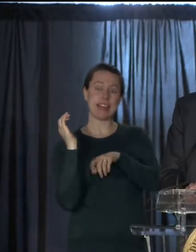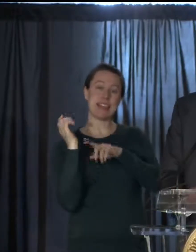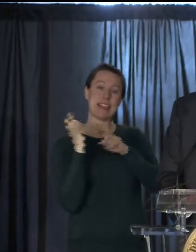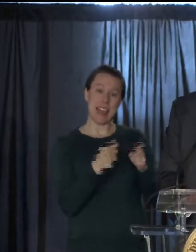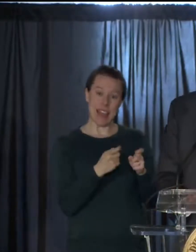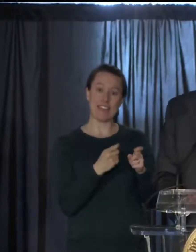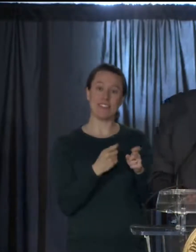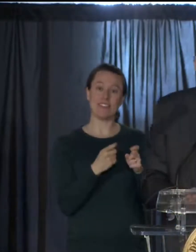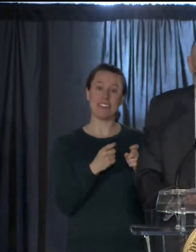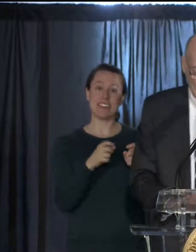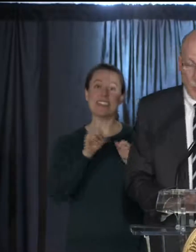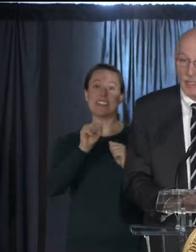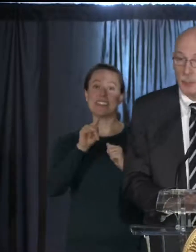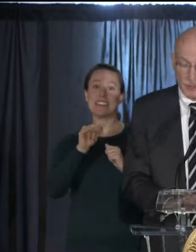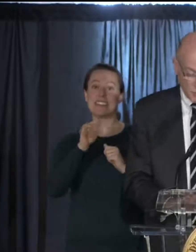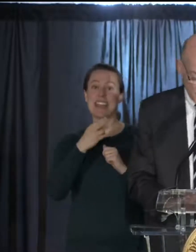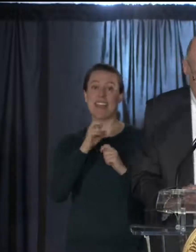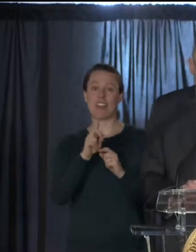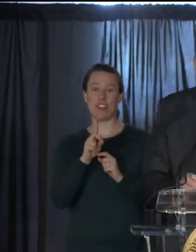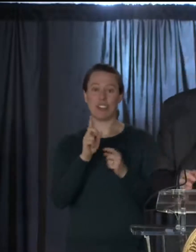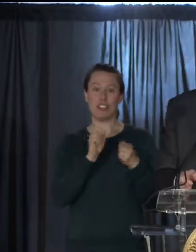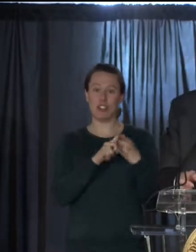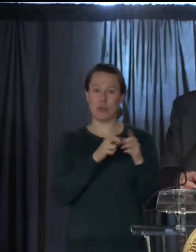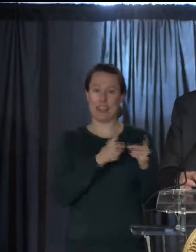DISTRICT. WHY CAN'T WE DO THAT HERE?